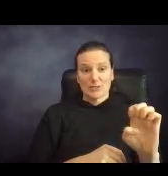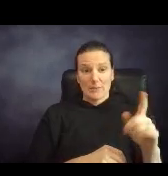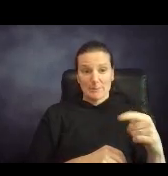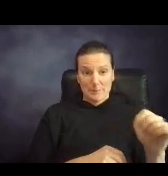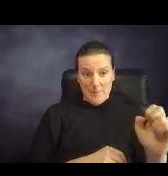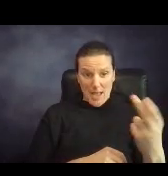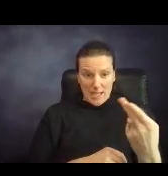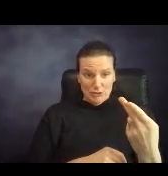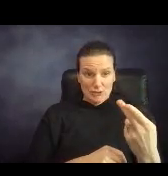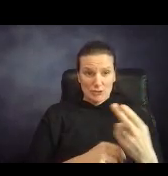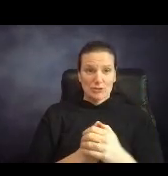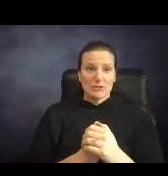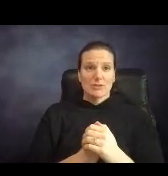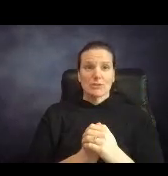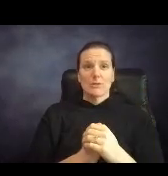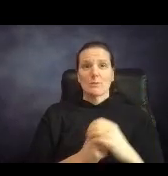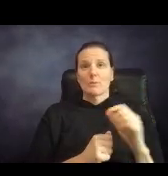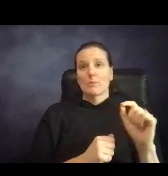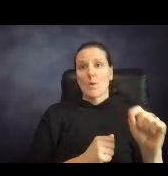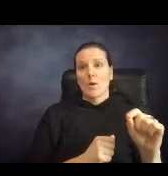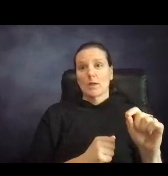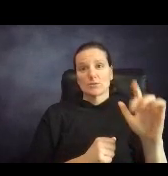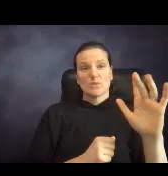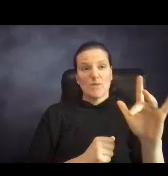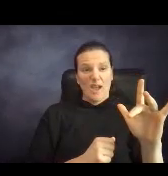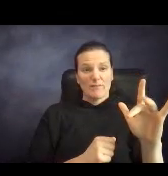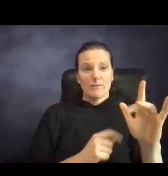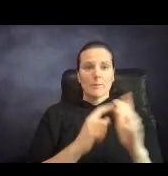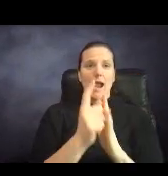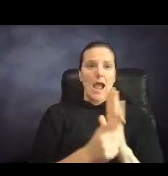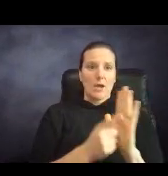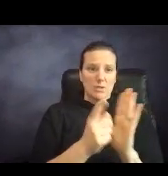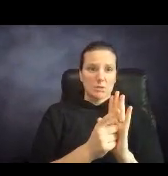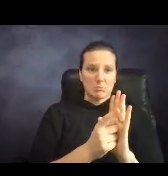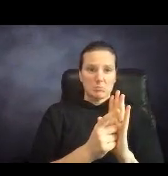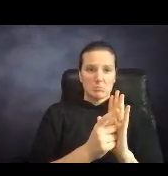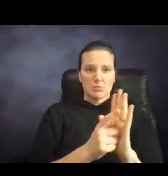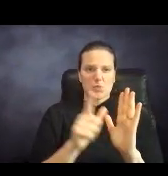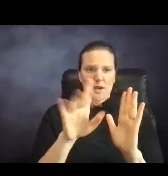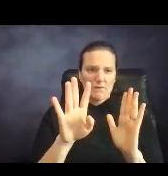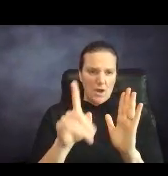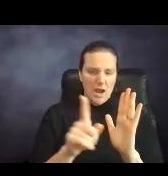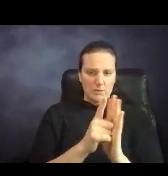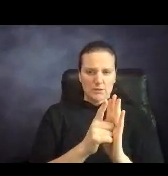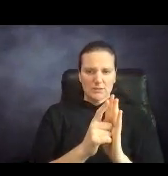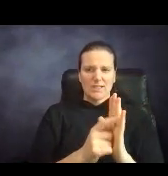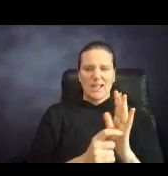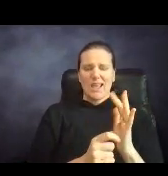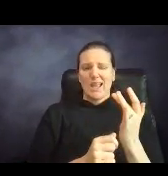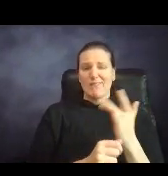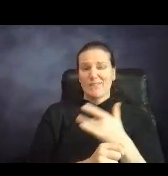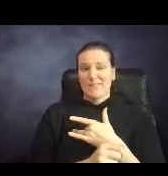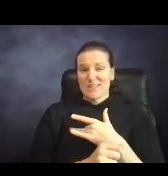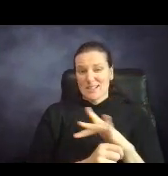Again, the viel dot or a generic, if you have a known adhesive sensitivity use of ival dot I use oral Prometrium a hundred